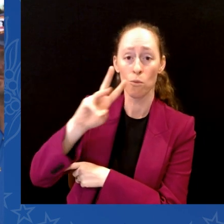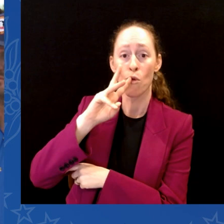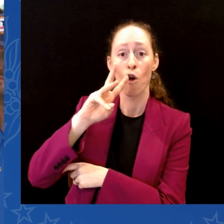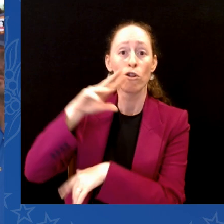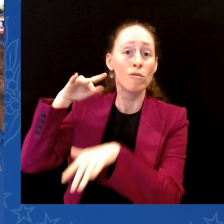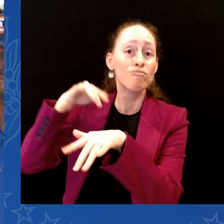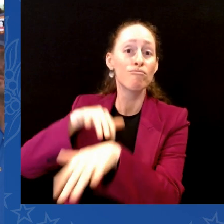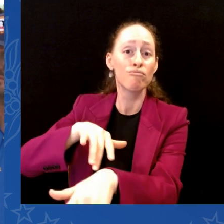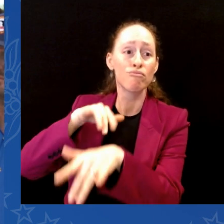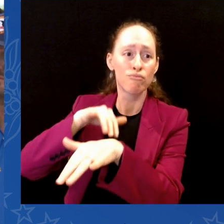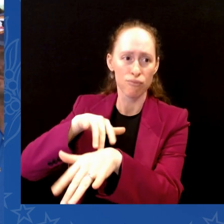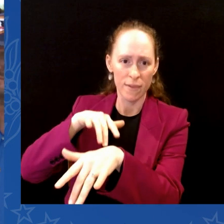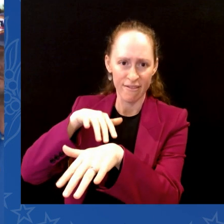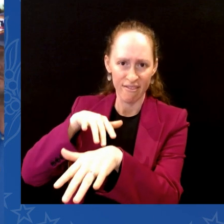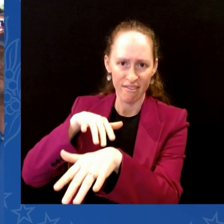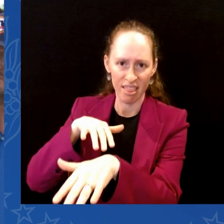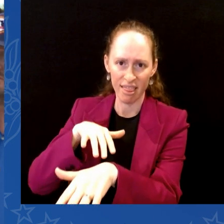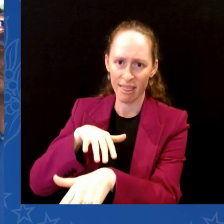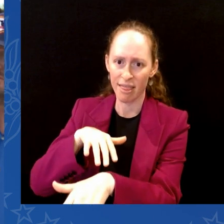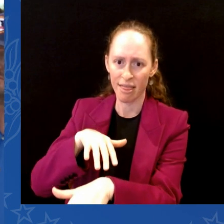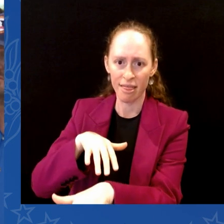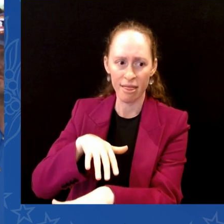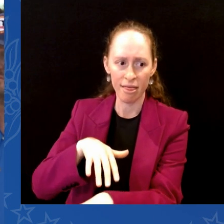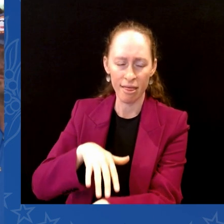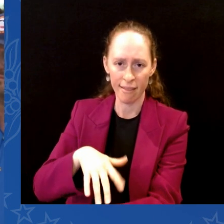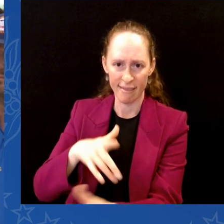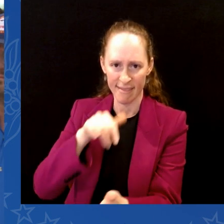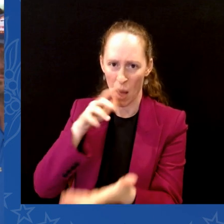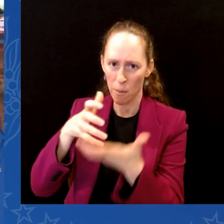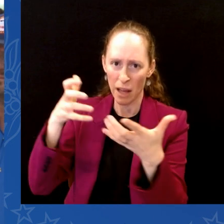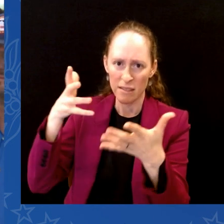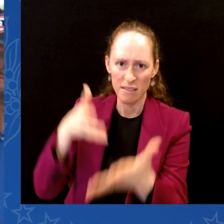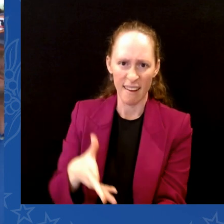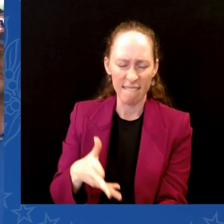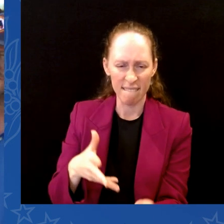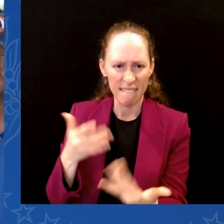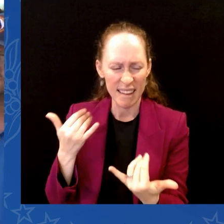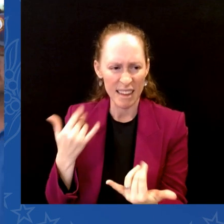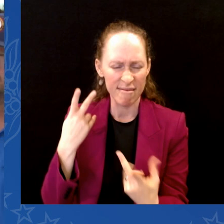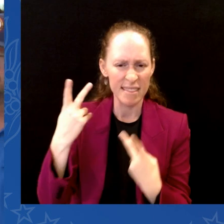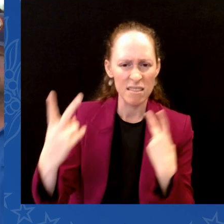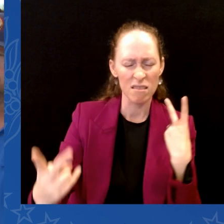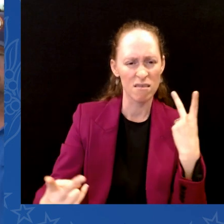is a discussion about whether or not there's climate change and we should do something about it. But, folks, I also want to --